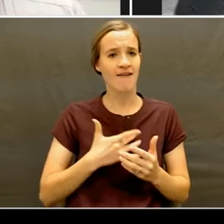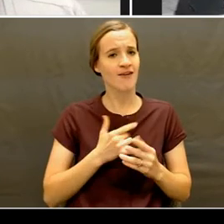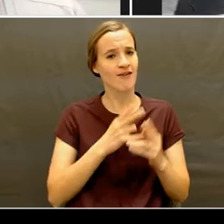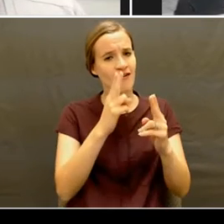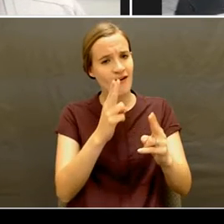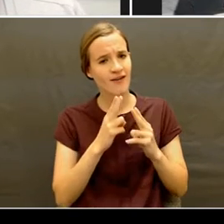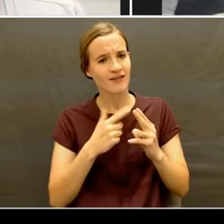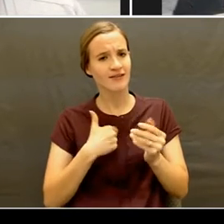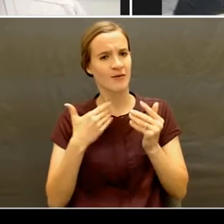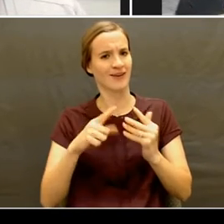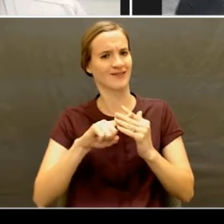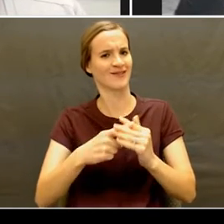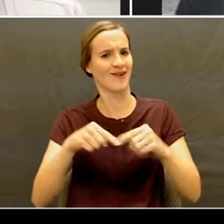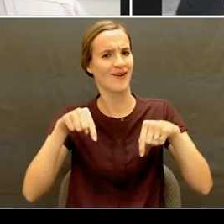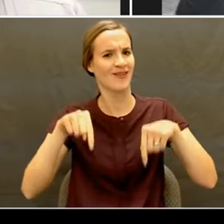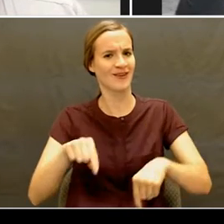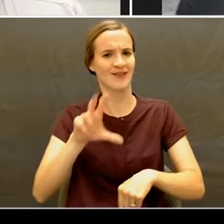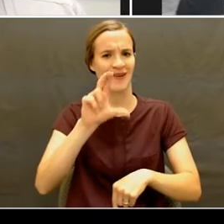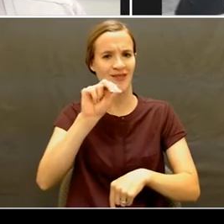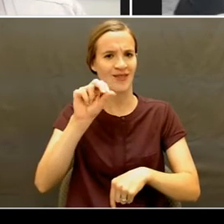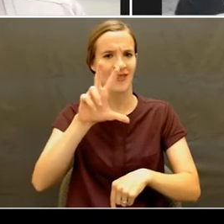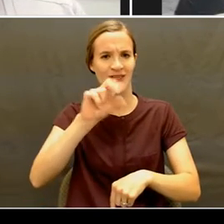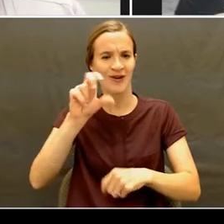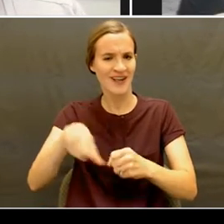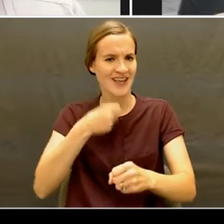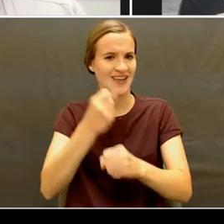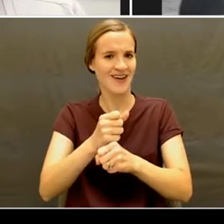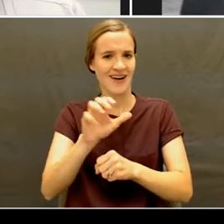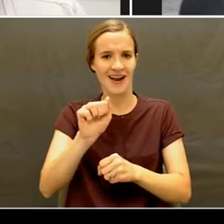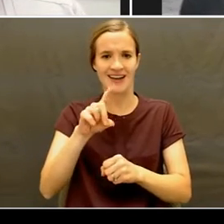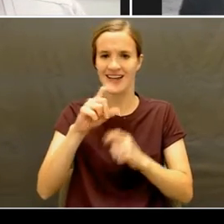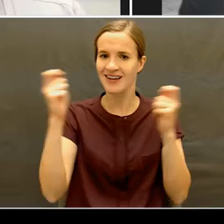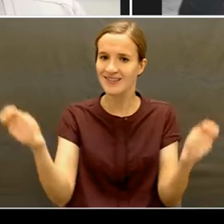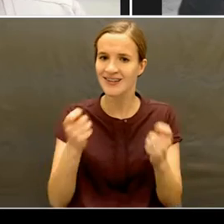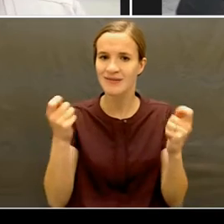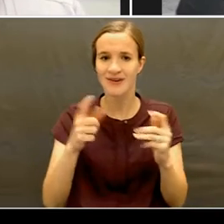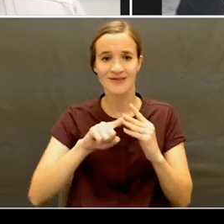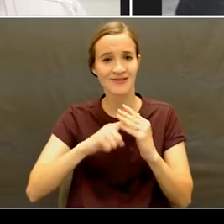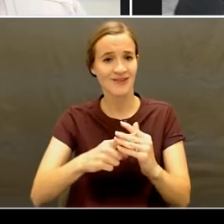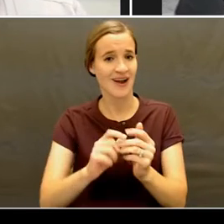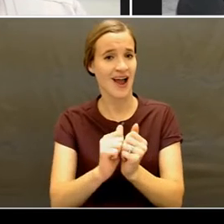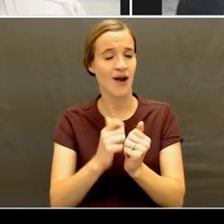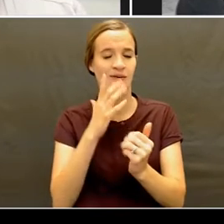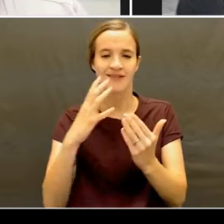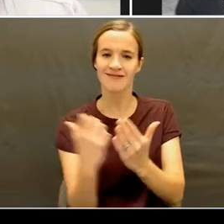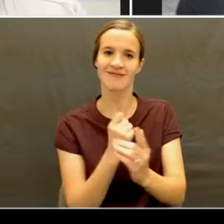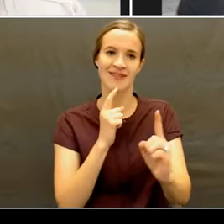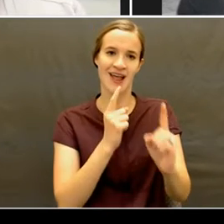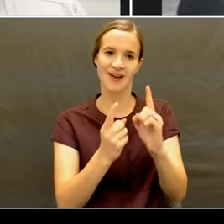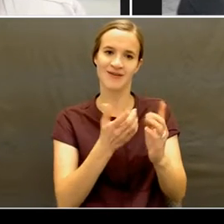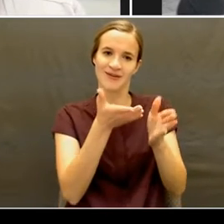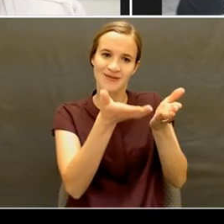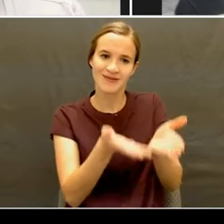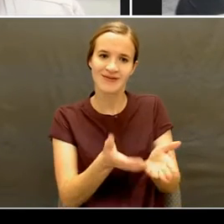Hands Around the Capitol and for the 30th anniversary of the ADA, with an interview of Tom